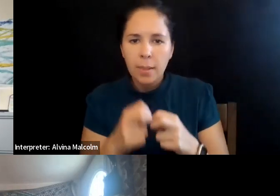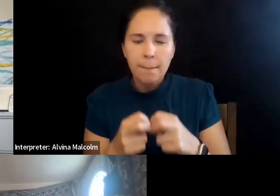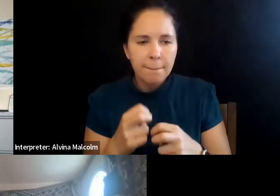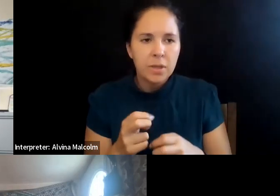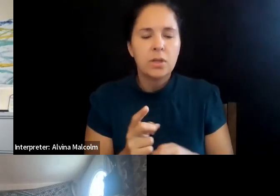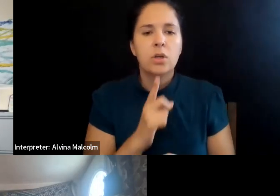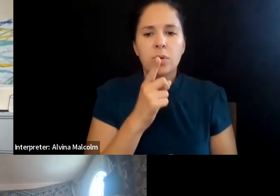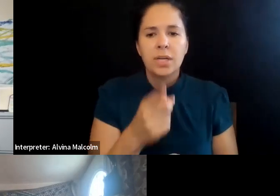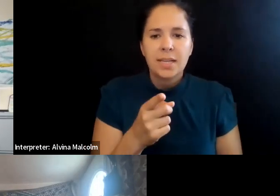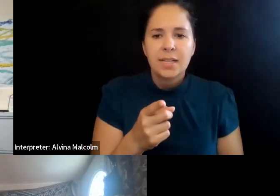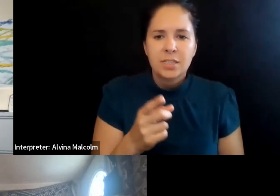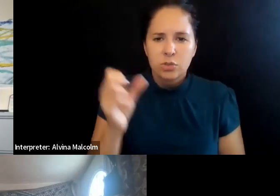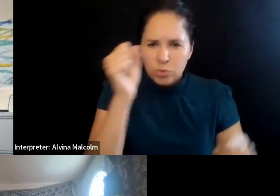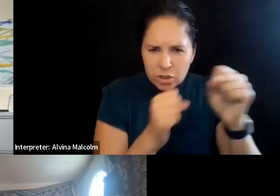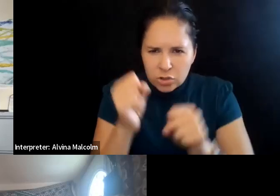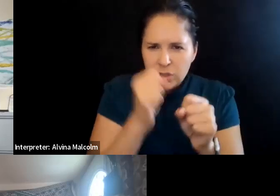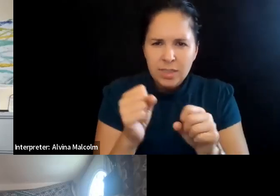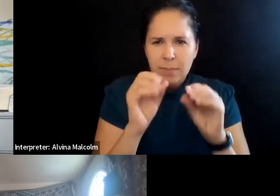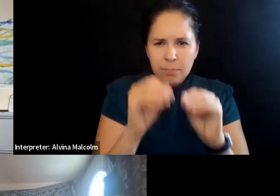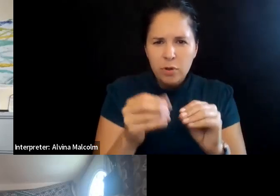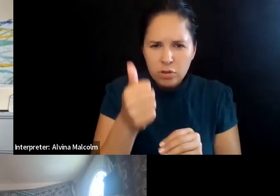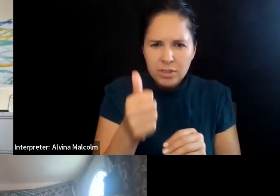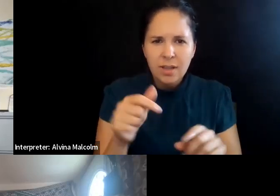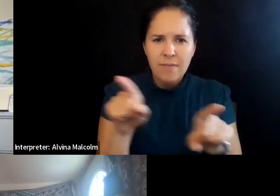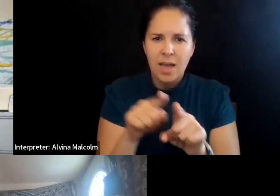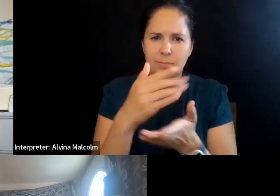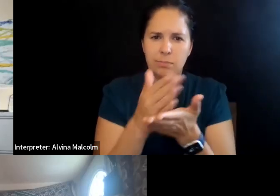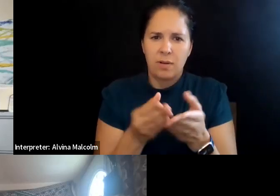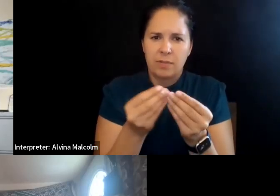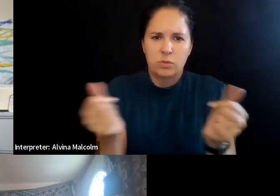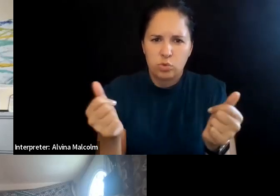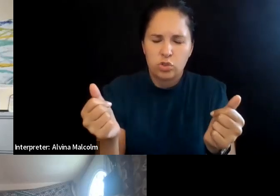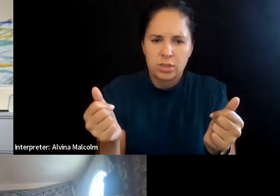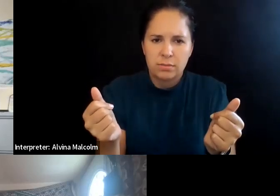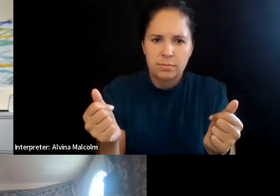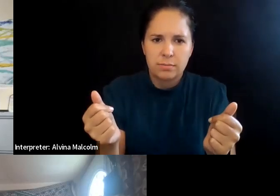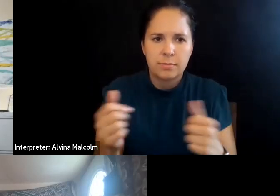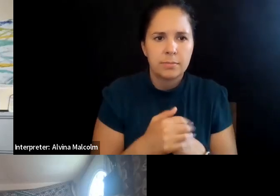part of the solution and that's what I